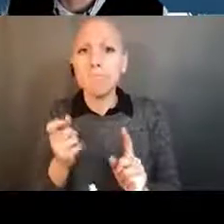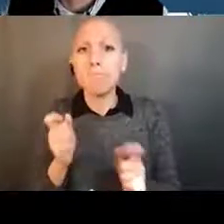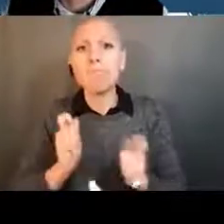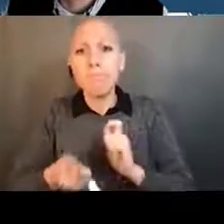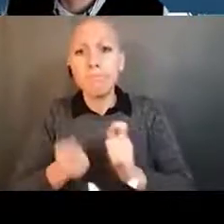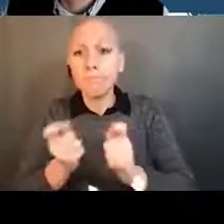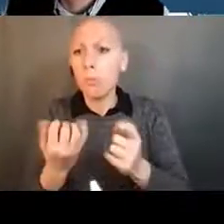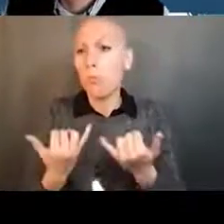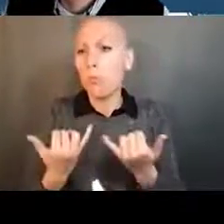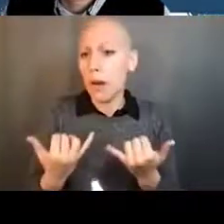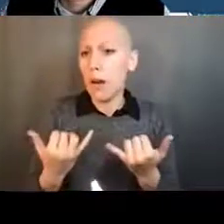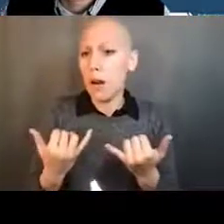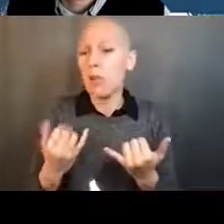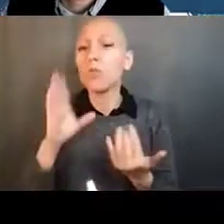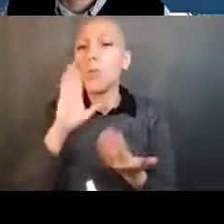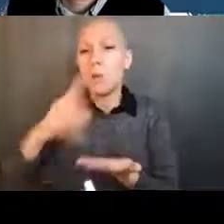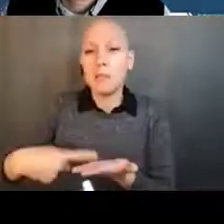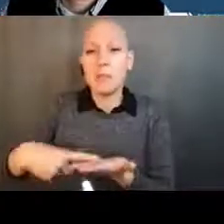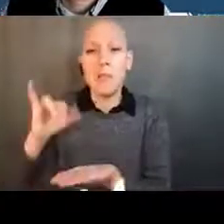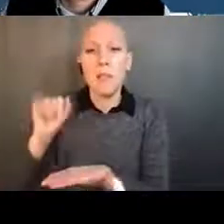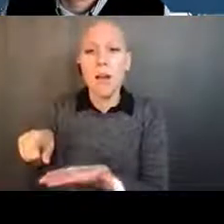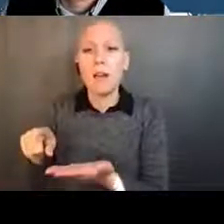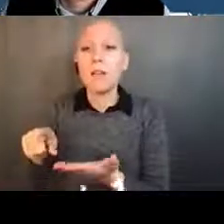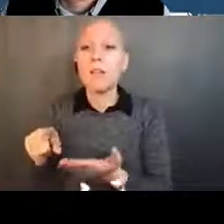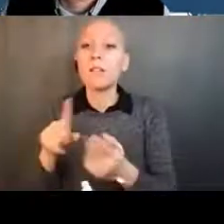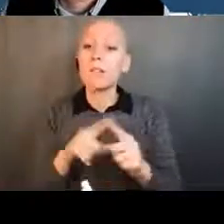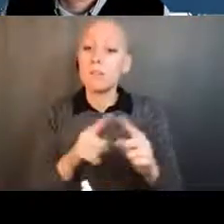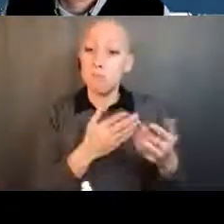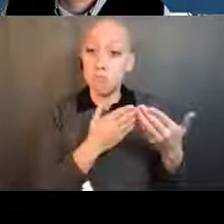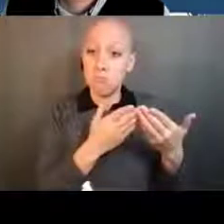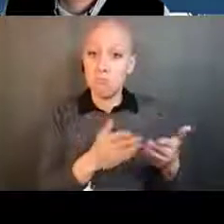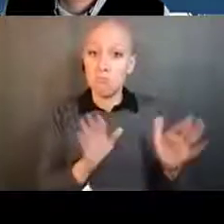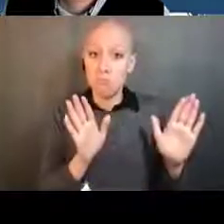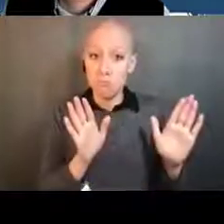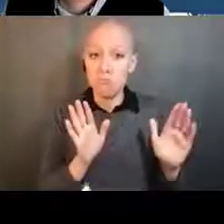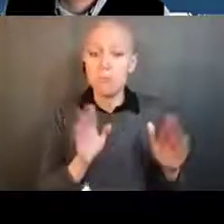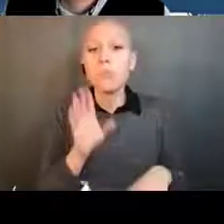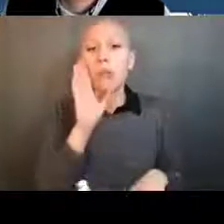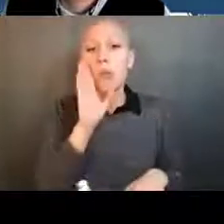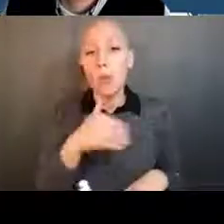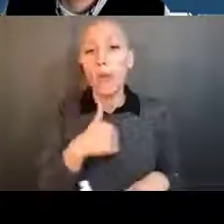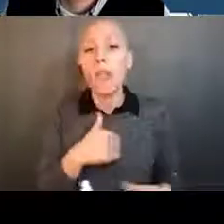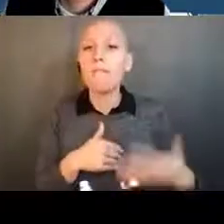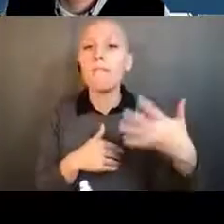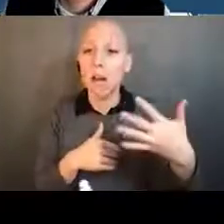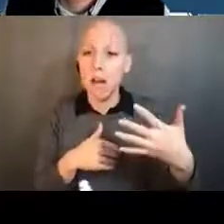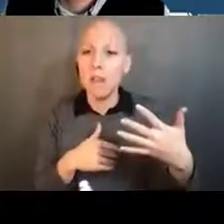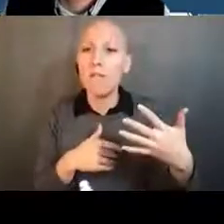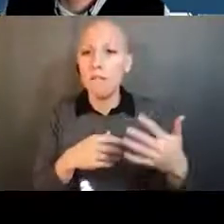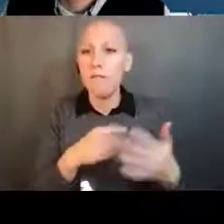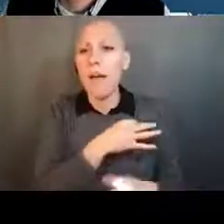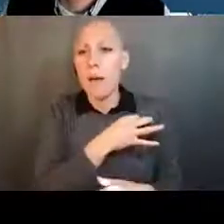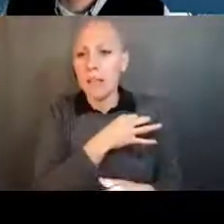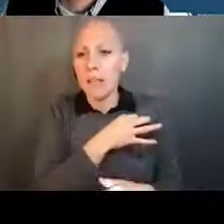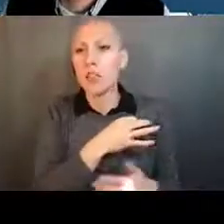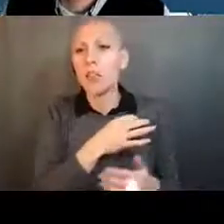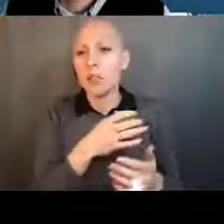But generally speaking, there have been five application registrations required to submit an application